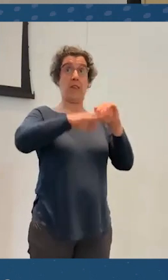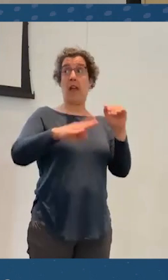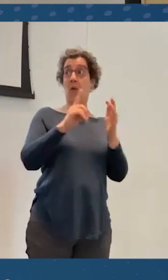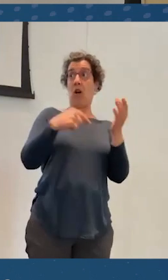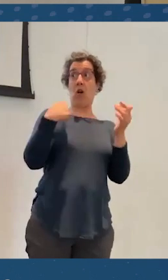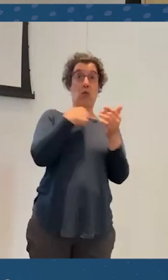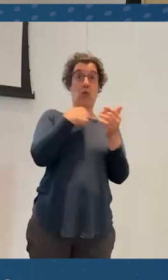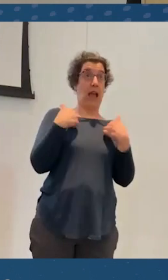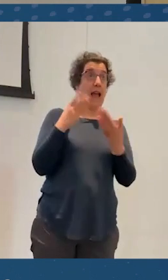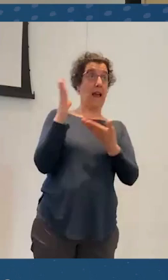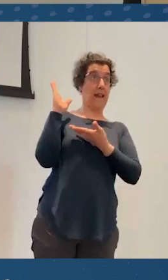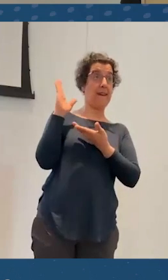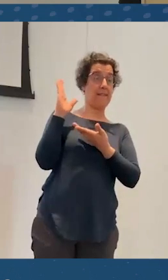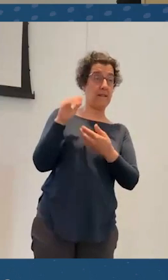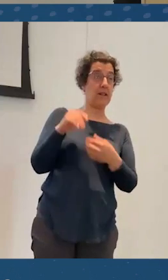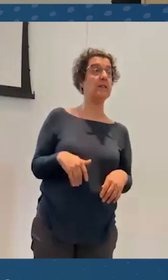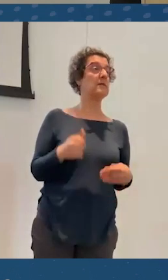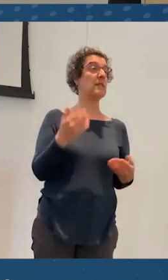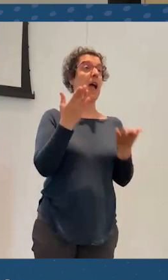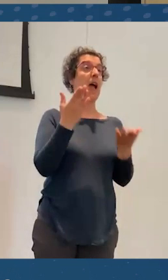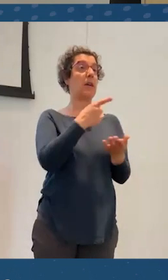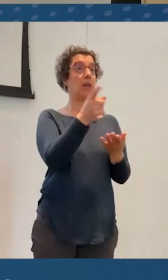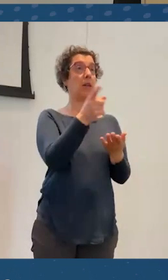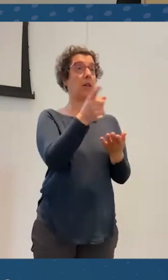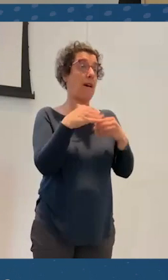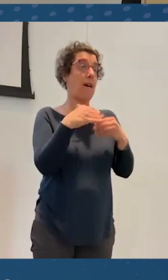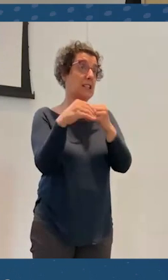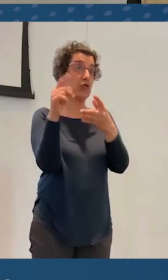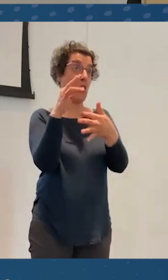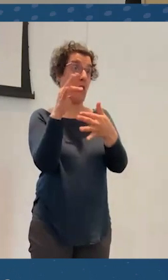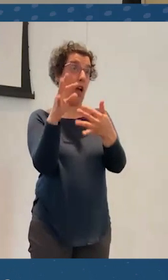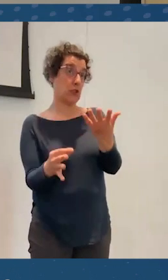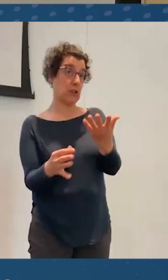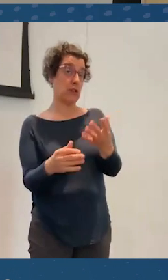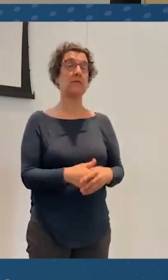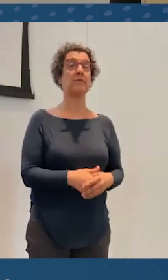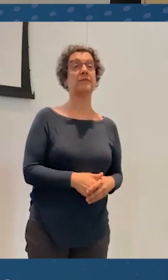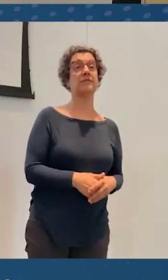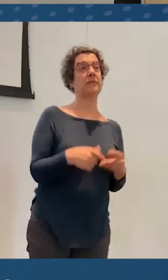and you may have additional options. I encourage options.